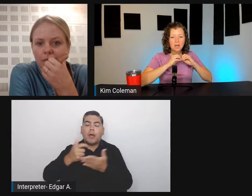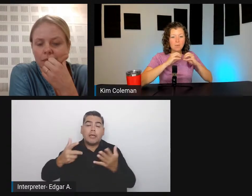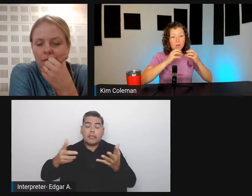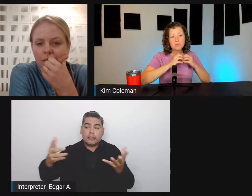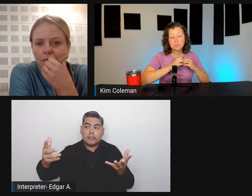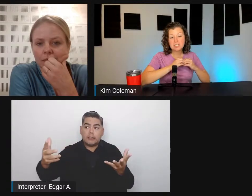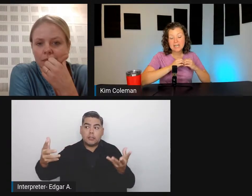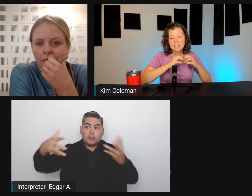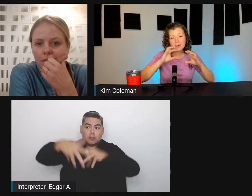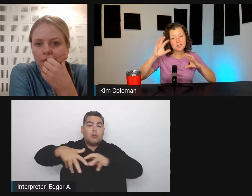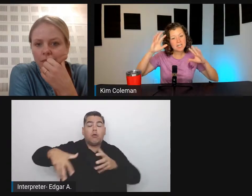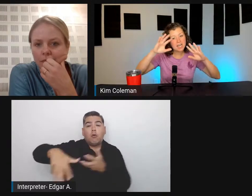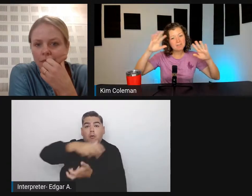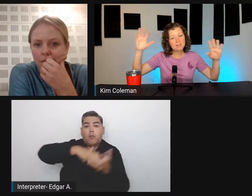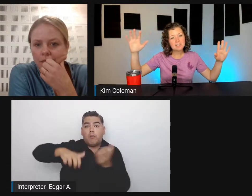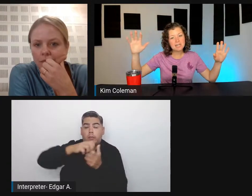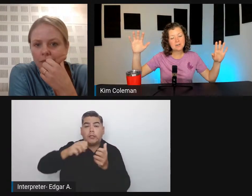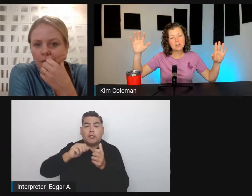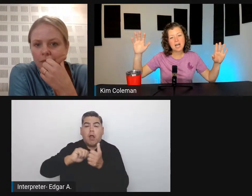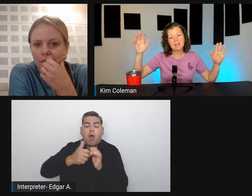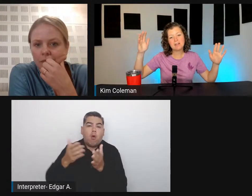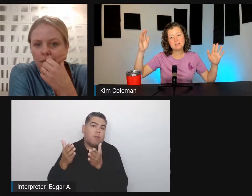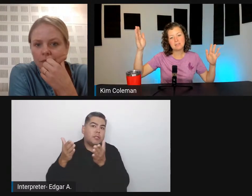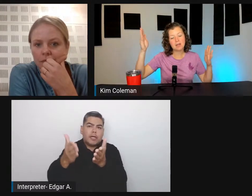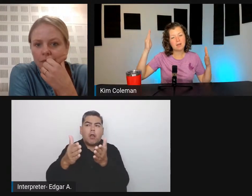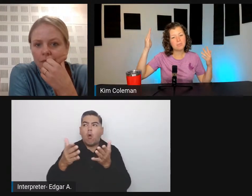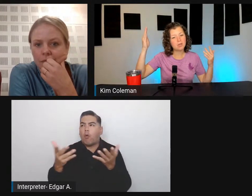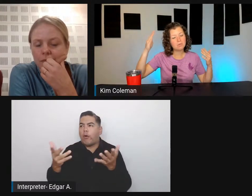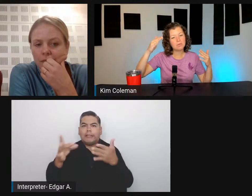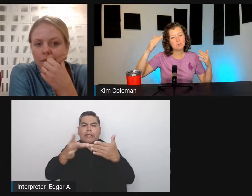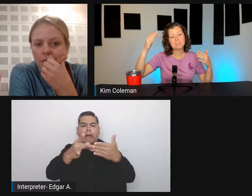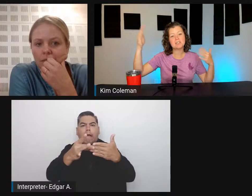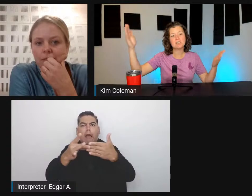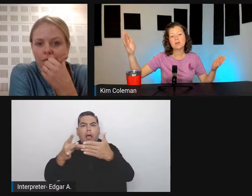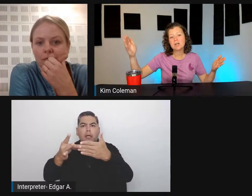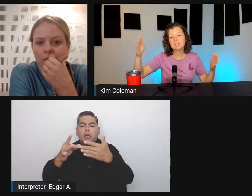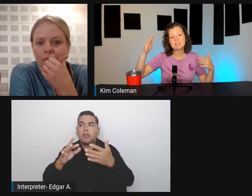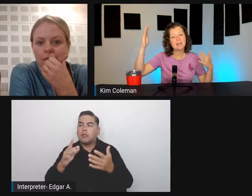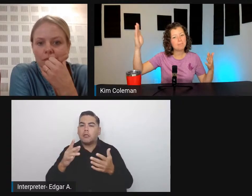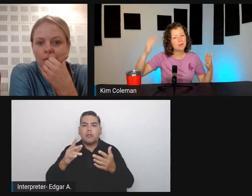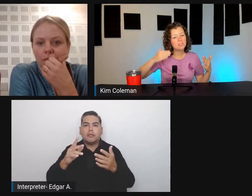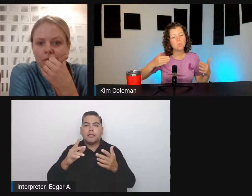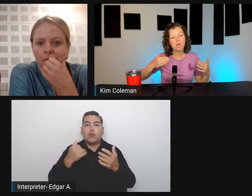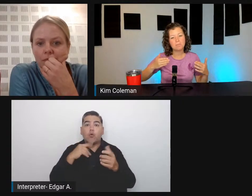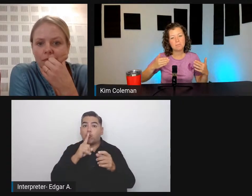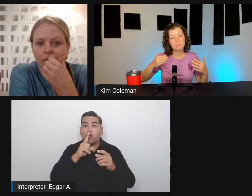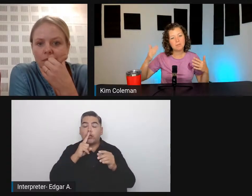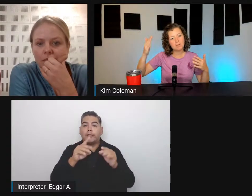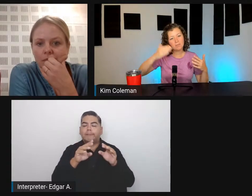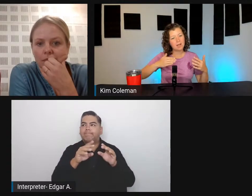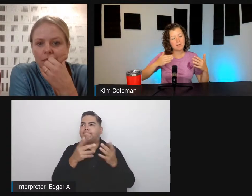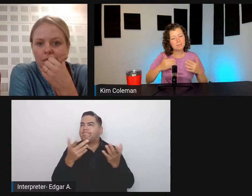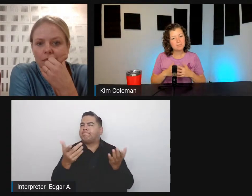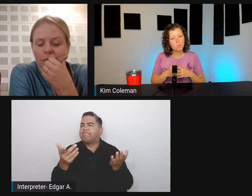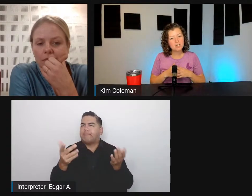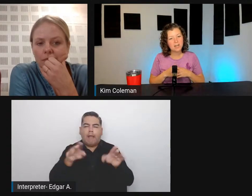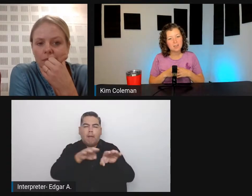≫: Out throw this question in quick. You mentioned a guide for screen readers to help them navigate, like an accordion.